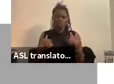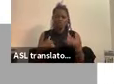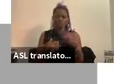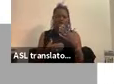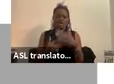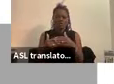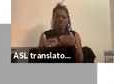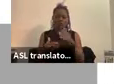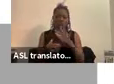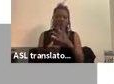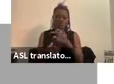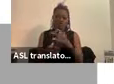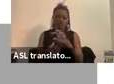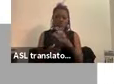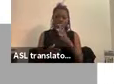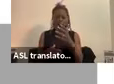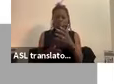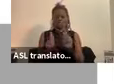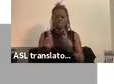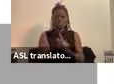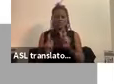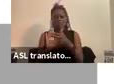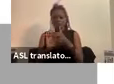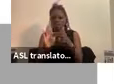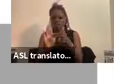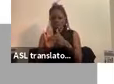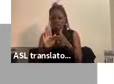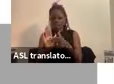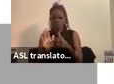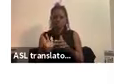three hundred thousand individuals who are fully vaccinated.